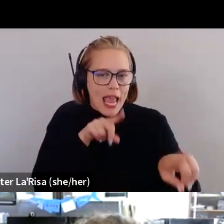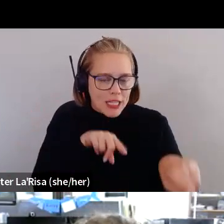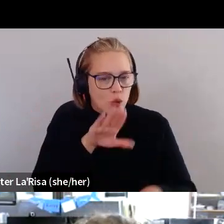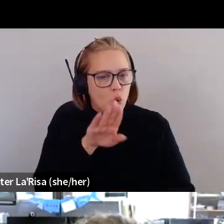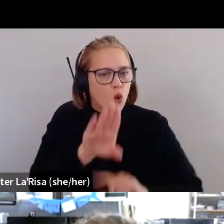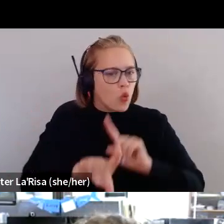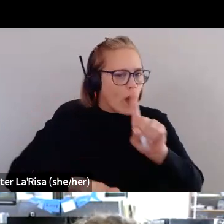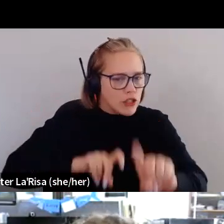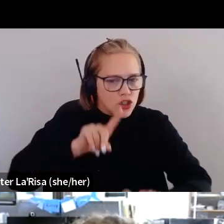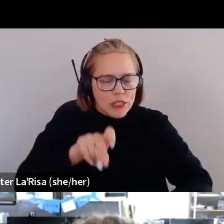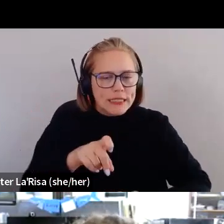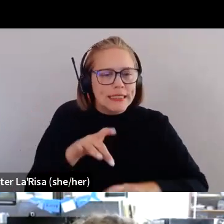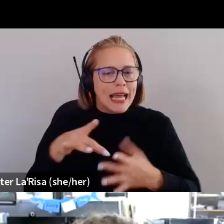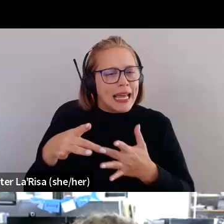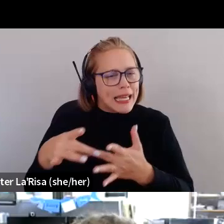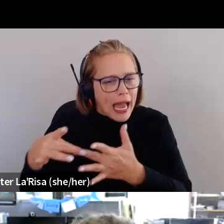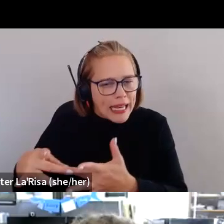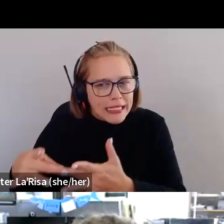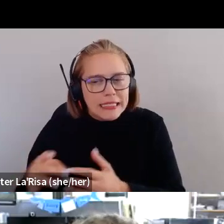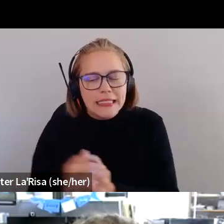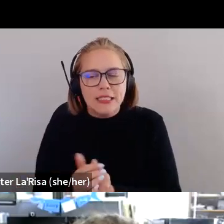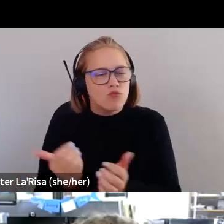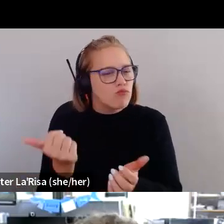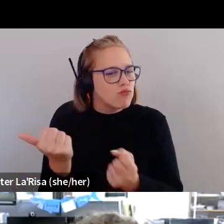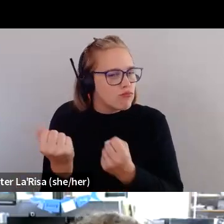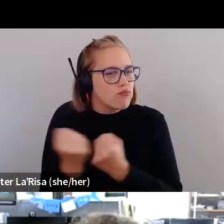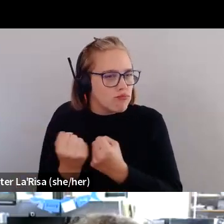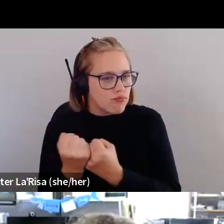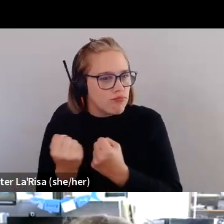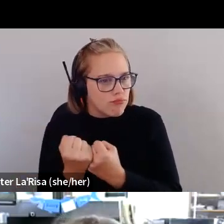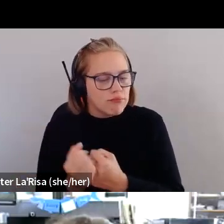because I did this last year. Speak to Erica and that we have one other